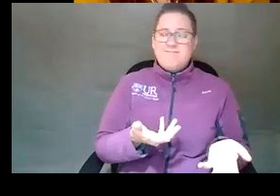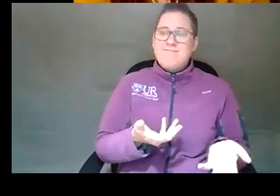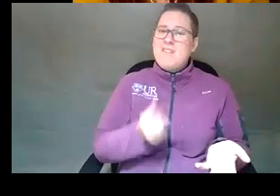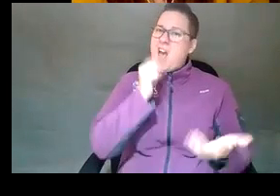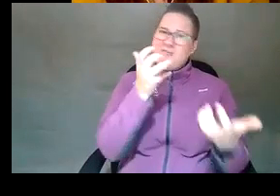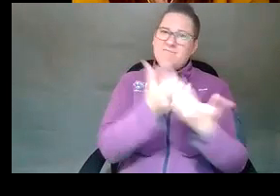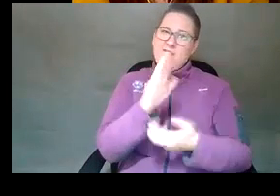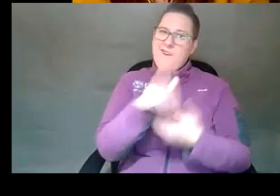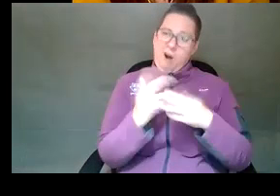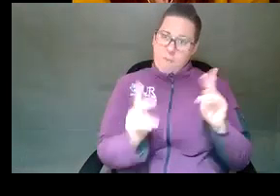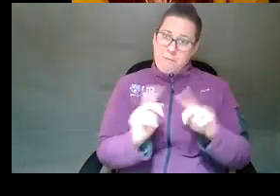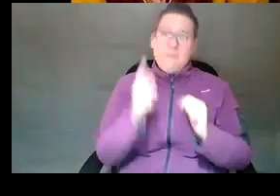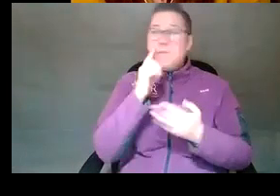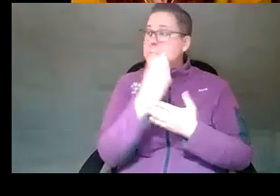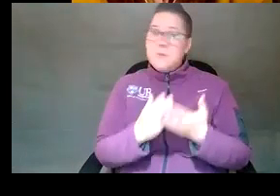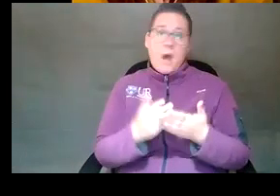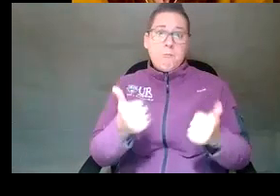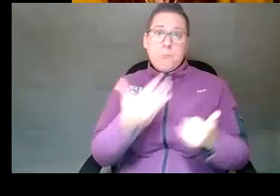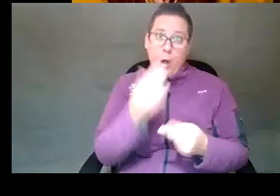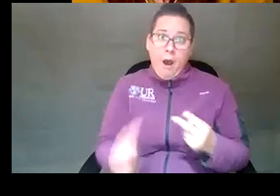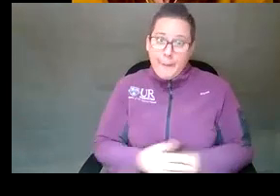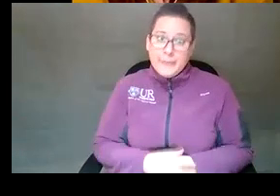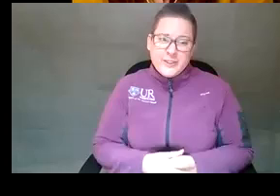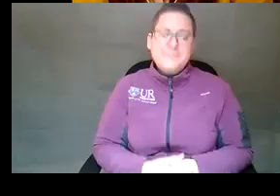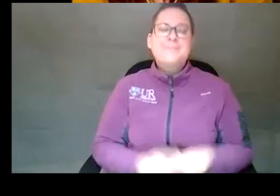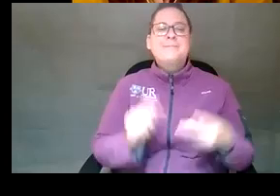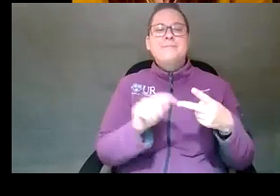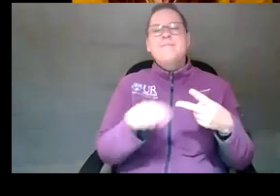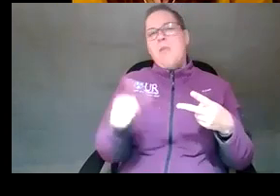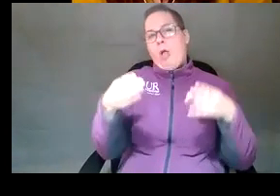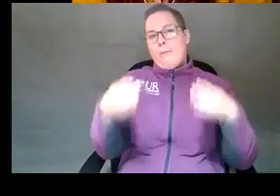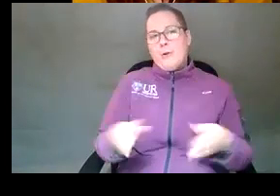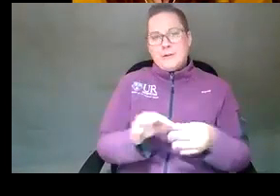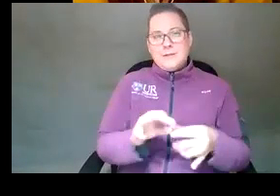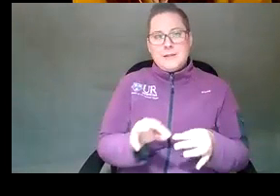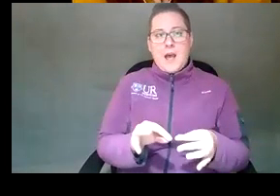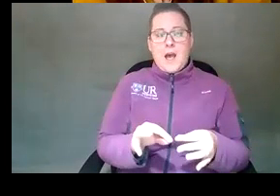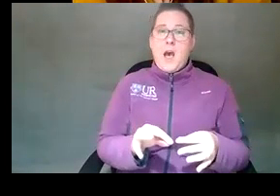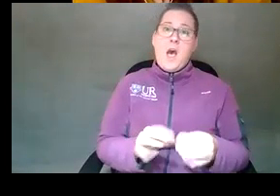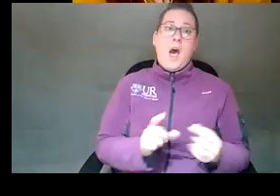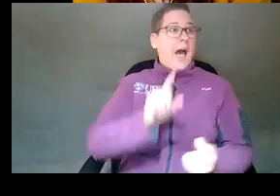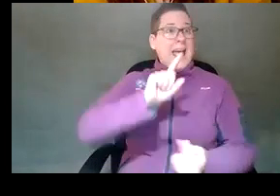a great option and a second person wrote that telehealth won't replace an in-person traditional